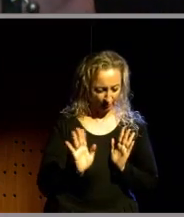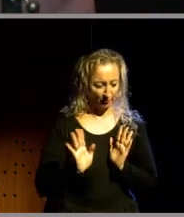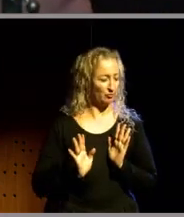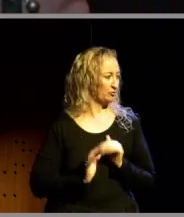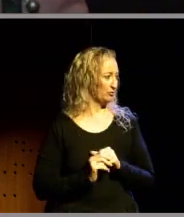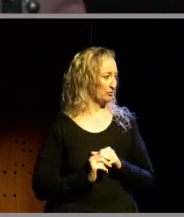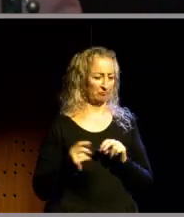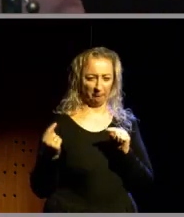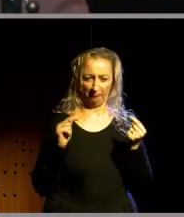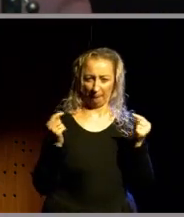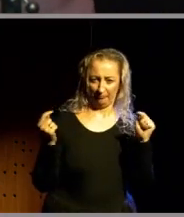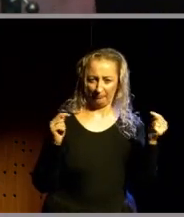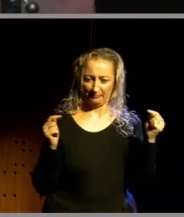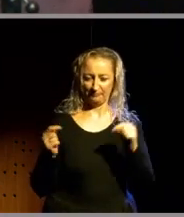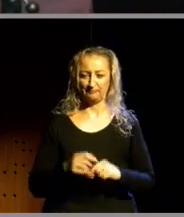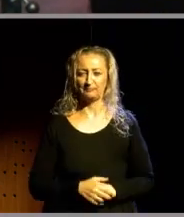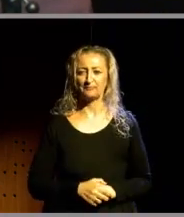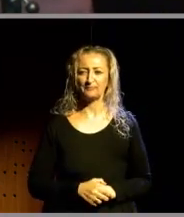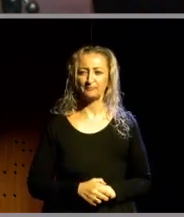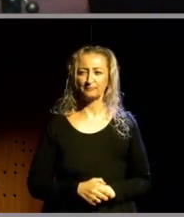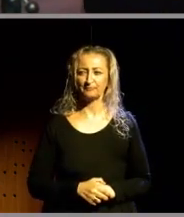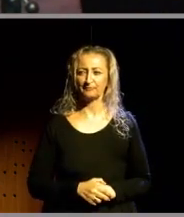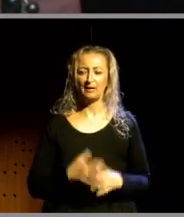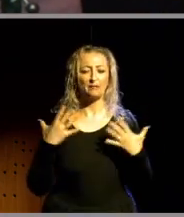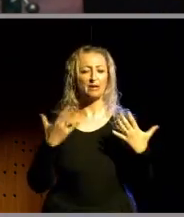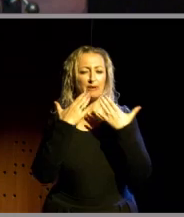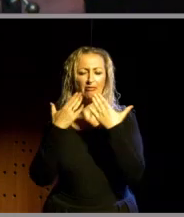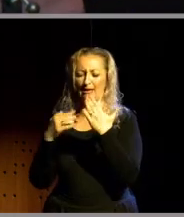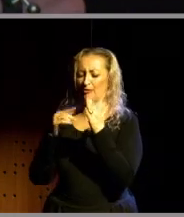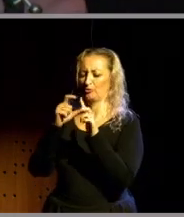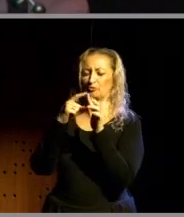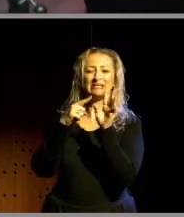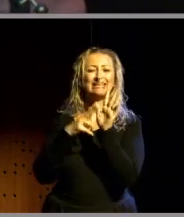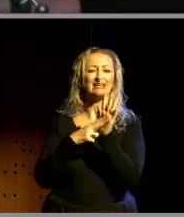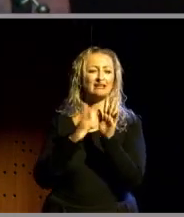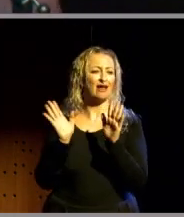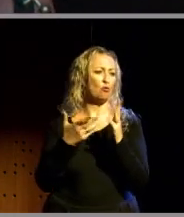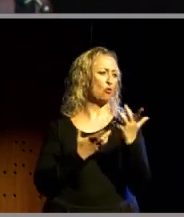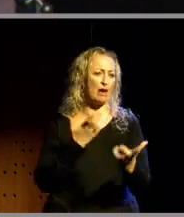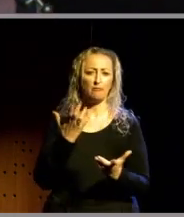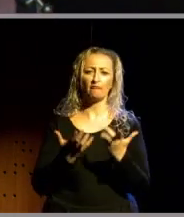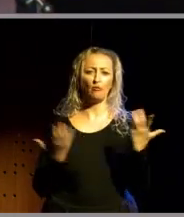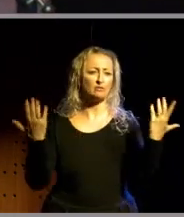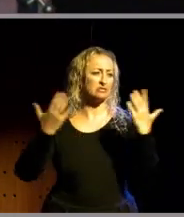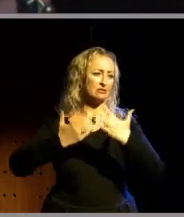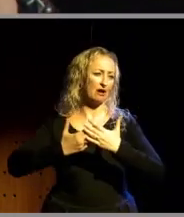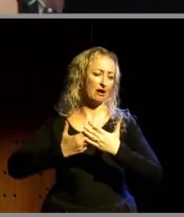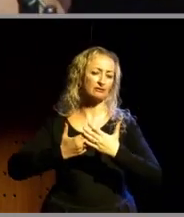That's for sure. That and after that. But a big thank you to Dean and of course, all the performers for wonderful performances tonight. And we hope to hear an album,